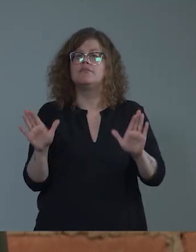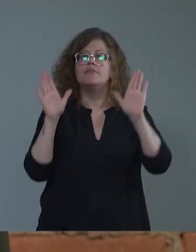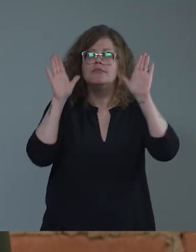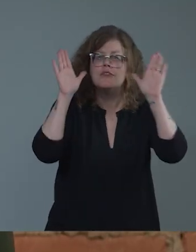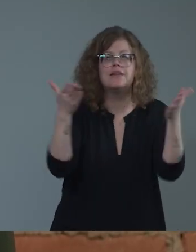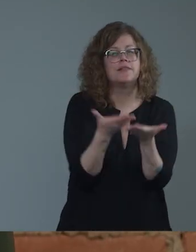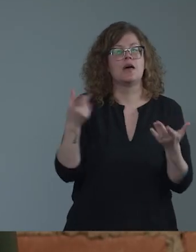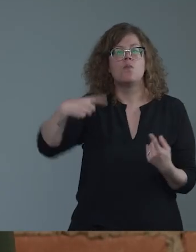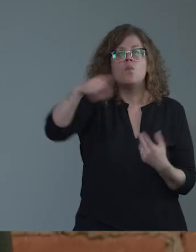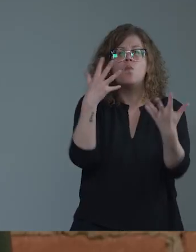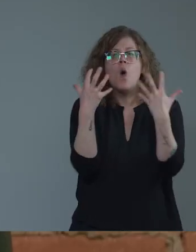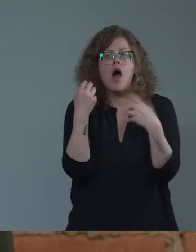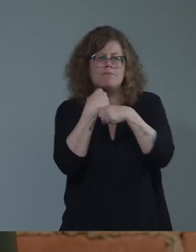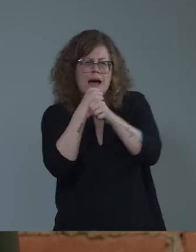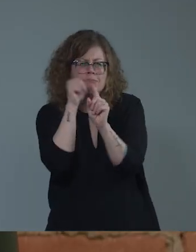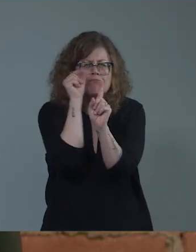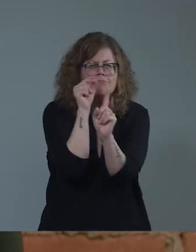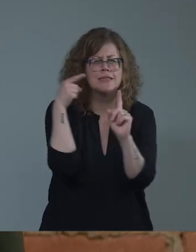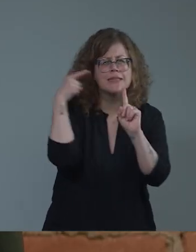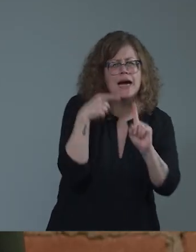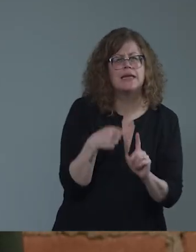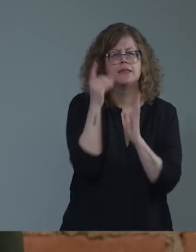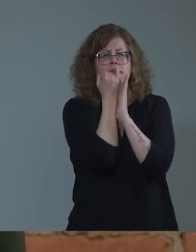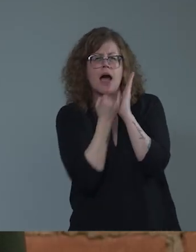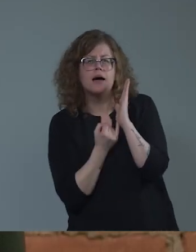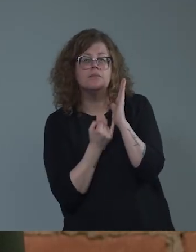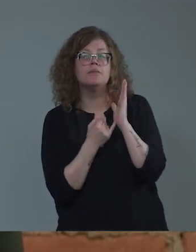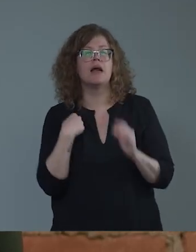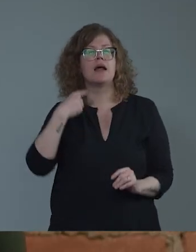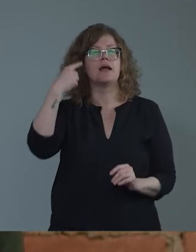that can't go into the public realm or can't be used or can't be cared for in the future,